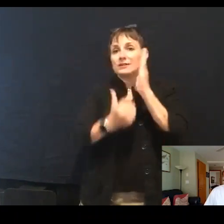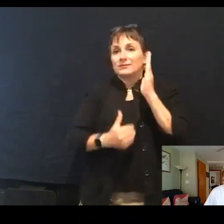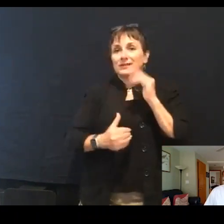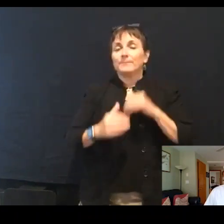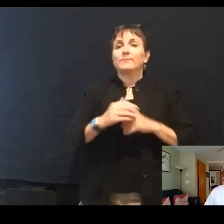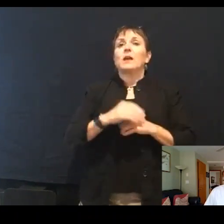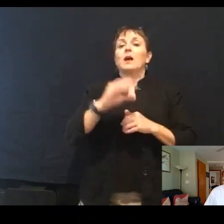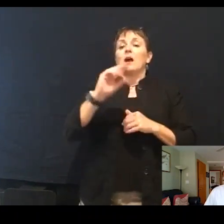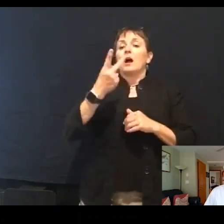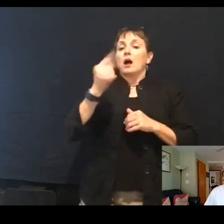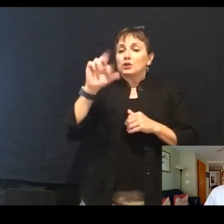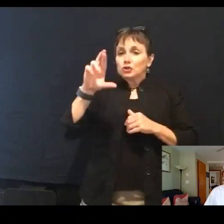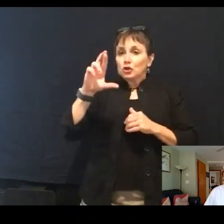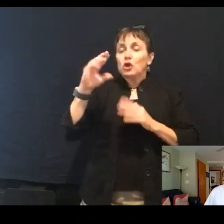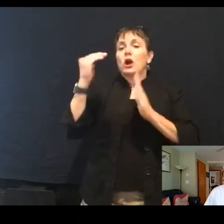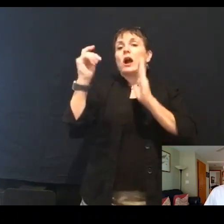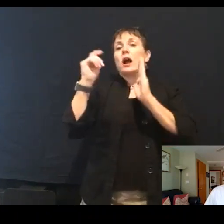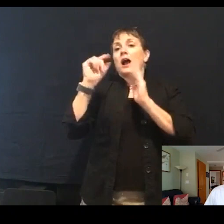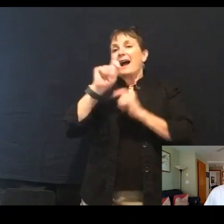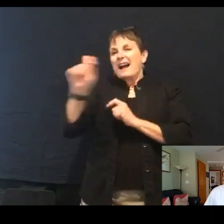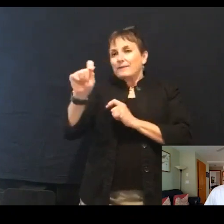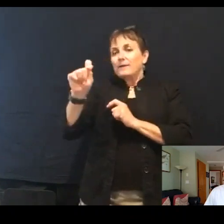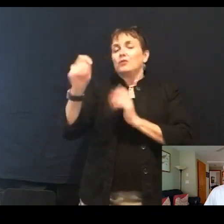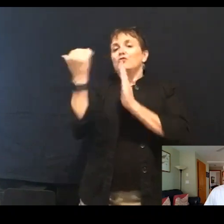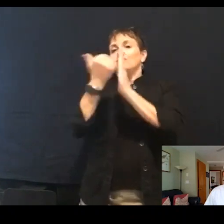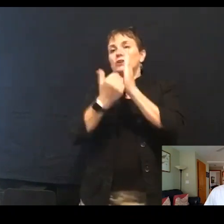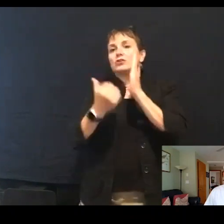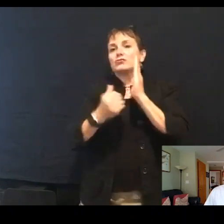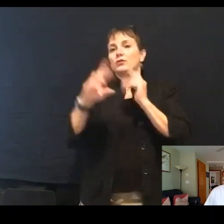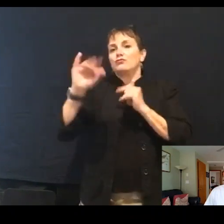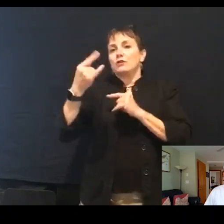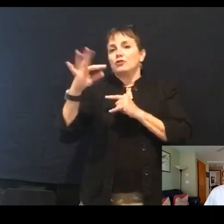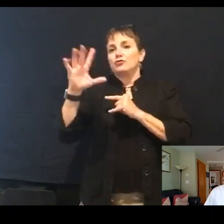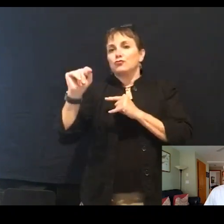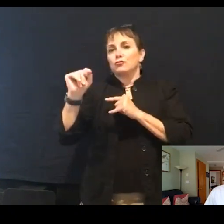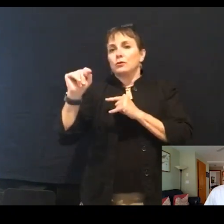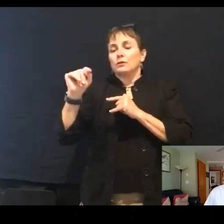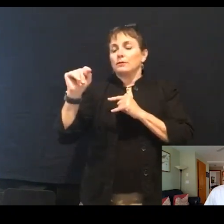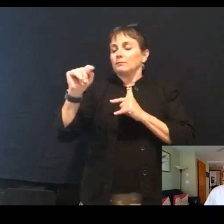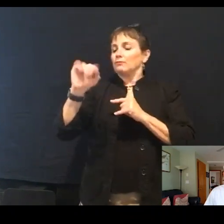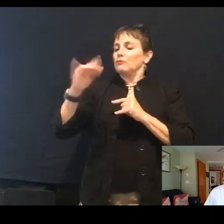usher-registry.org. And for the My Retina Tracker Registry,